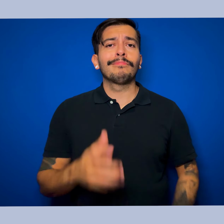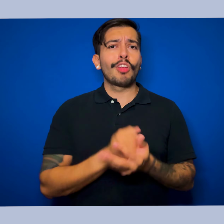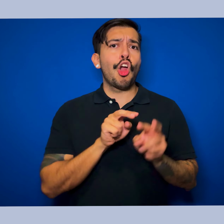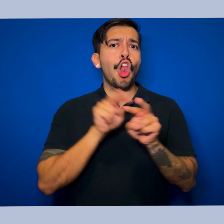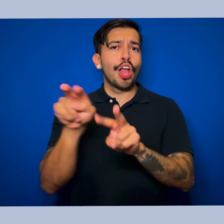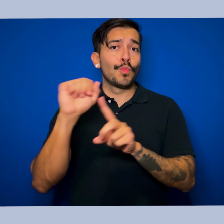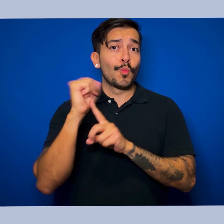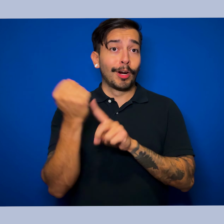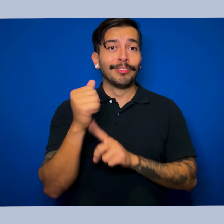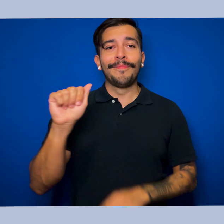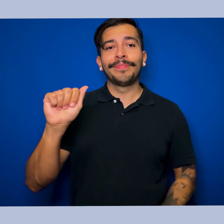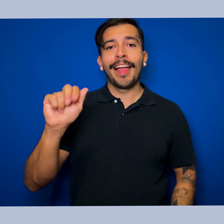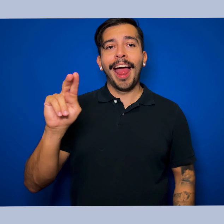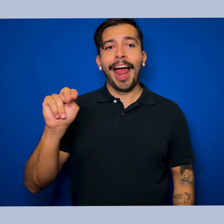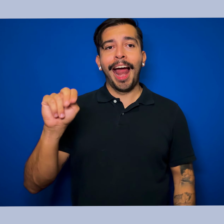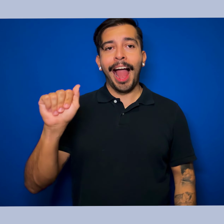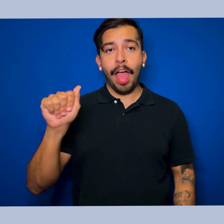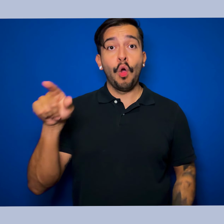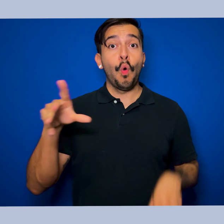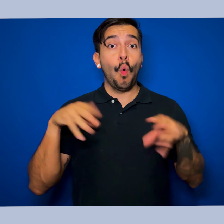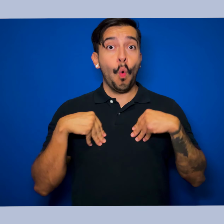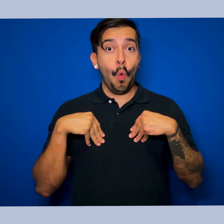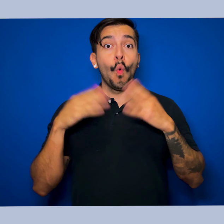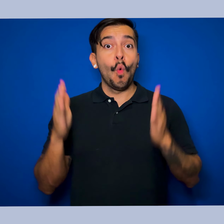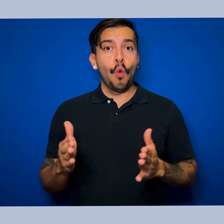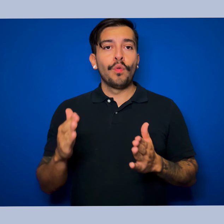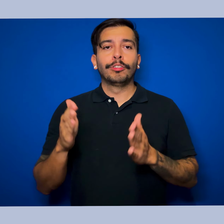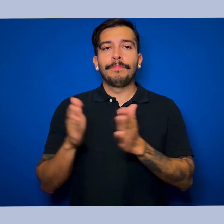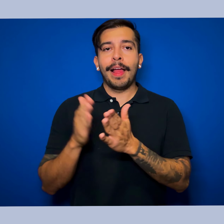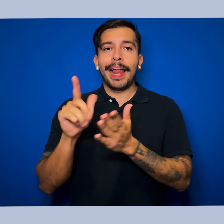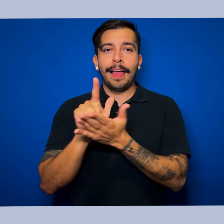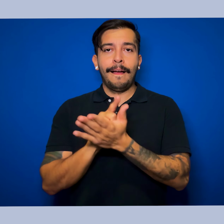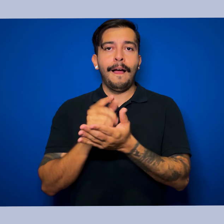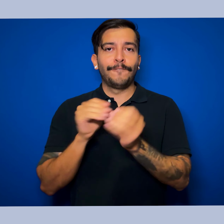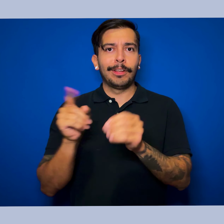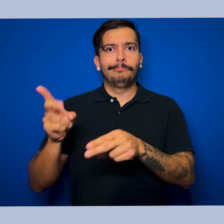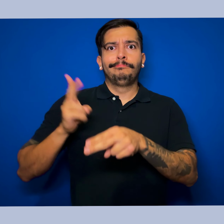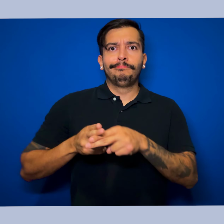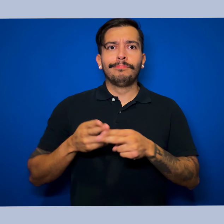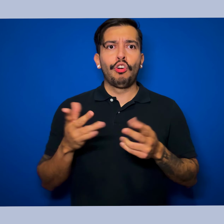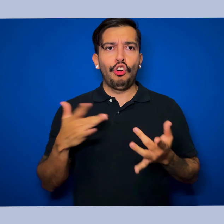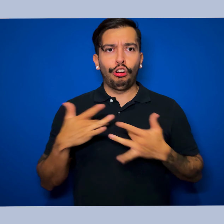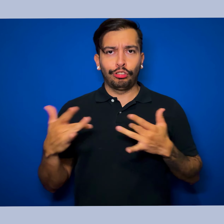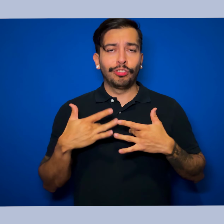Let's look at how Anna, the owner of a small legal office, raises her concerns